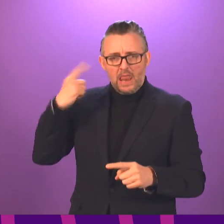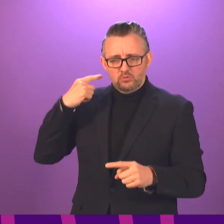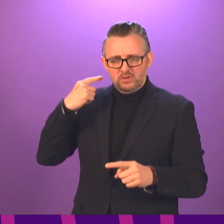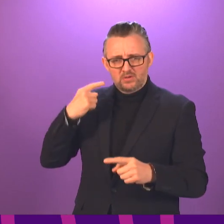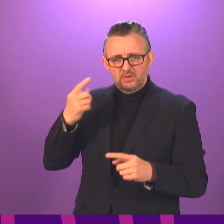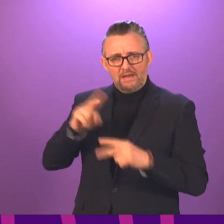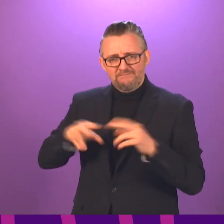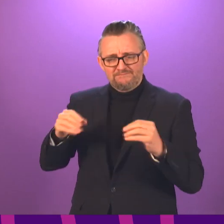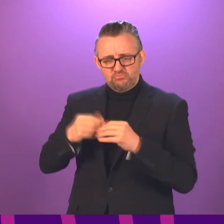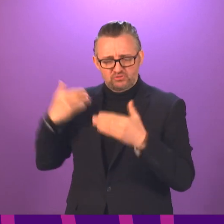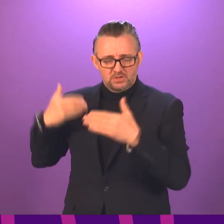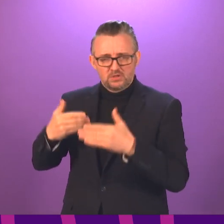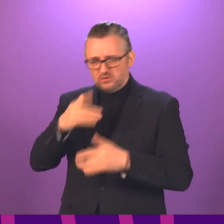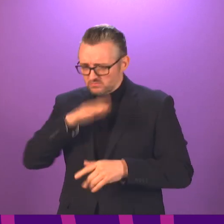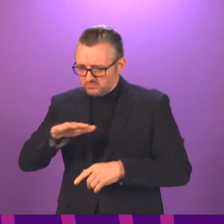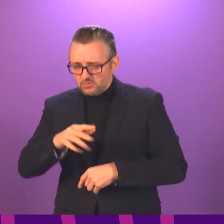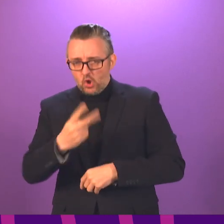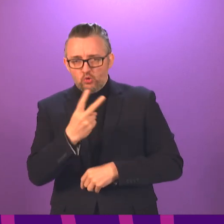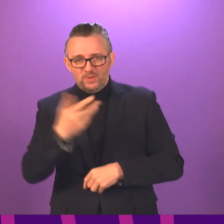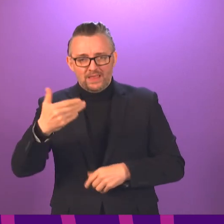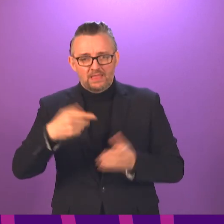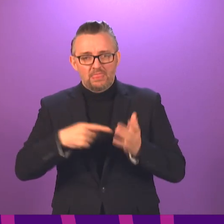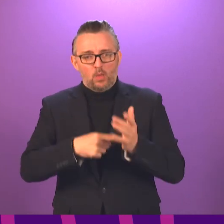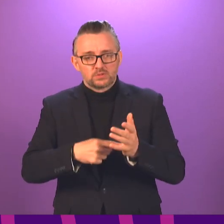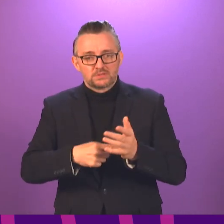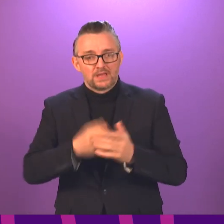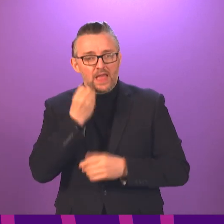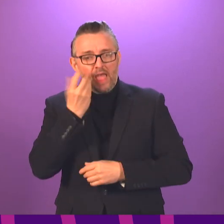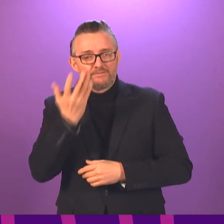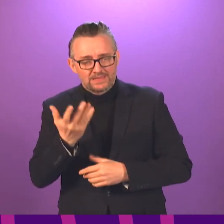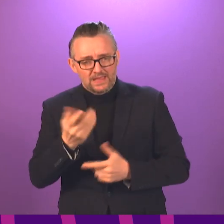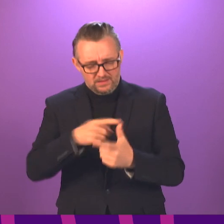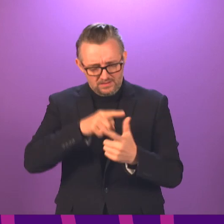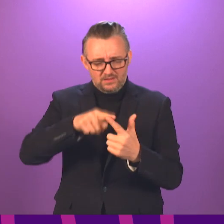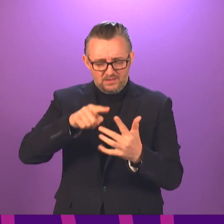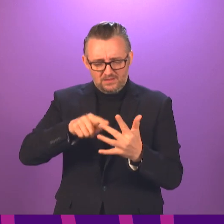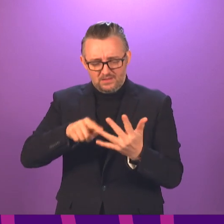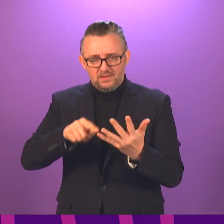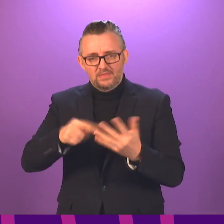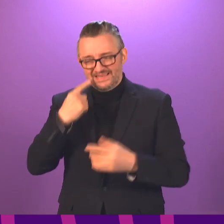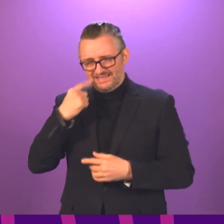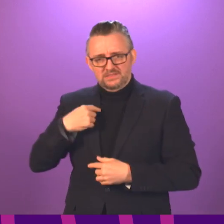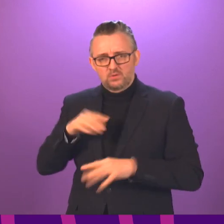show an average of around 29,000 vaccinations per day and yesterday fewer than 23,000 people